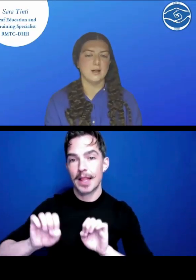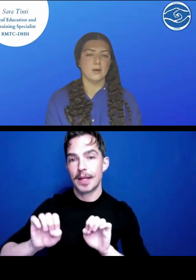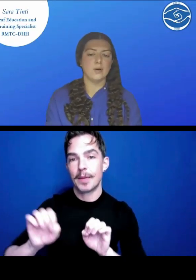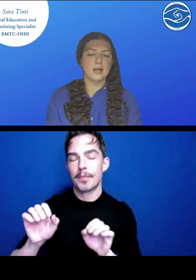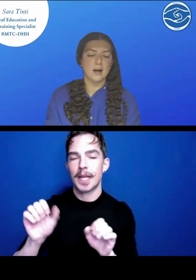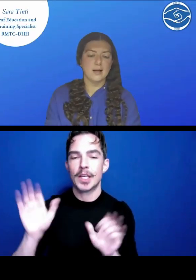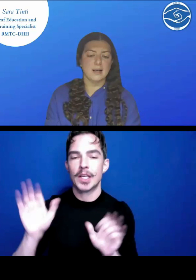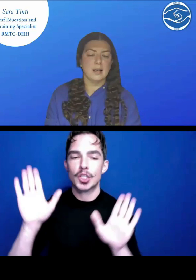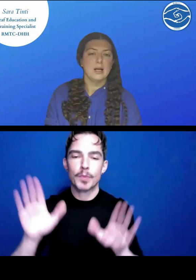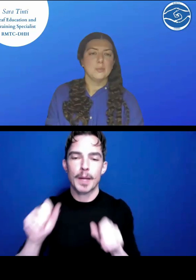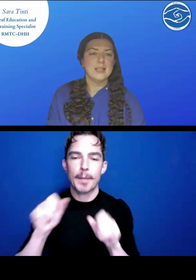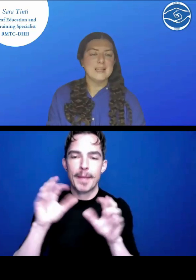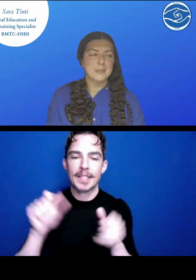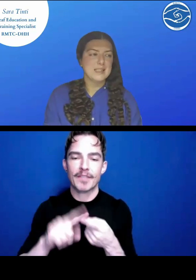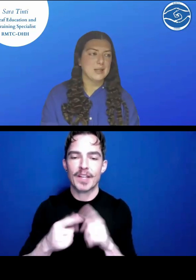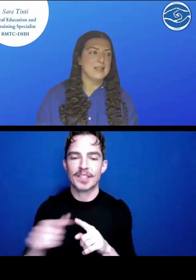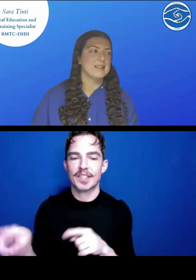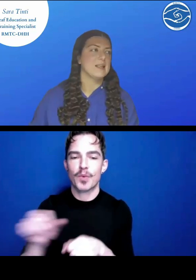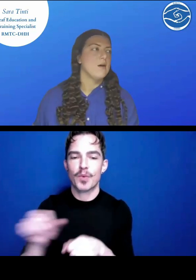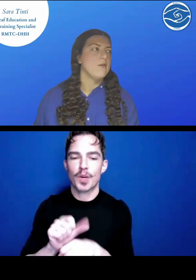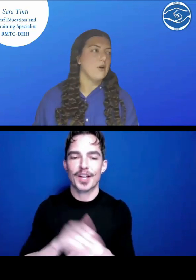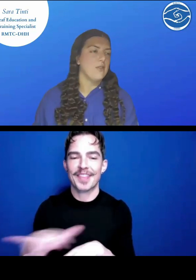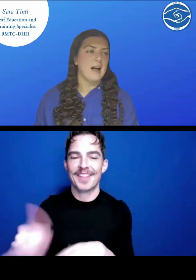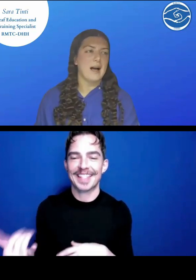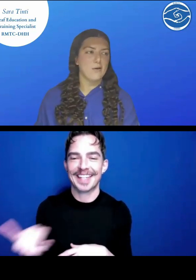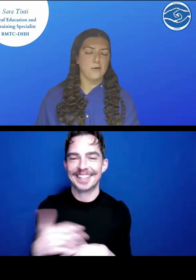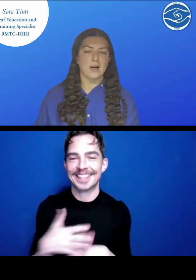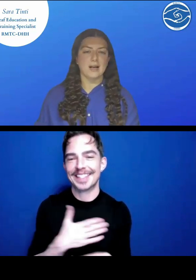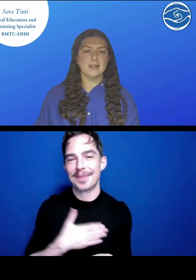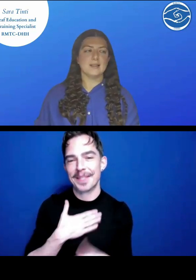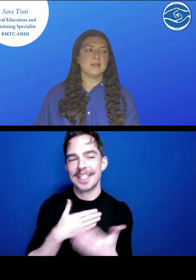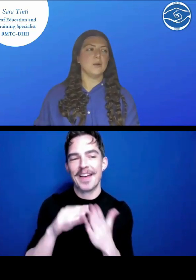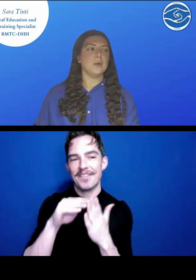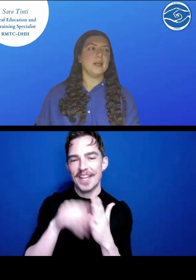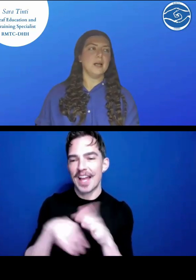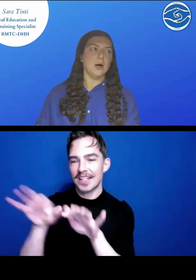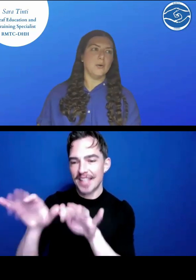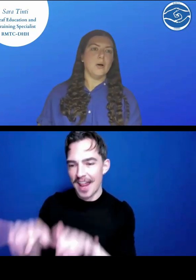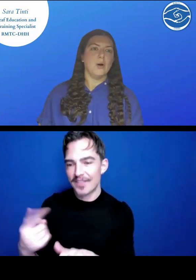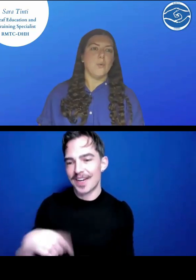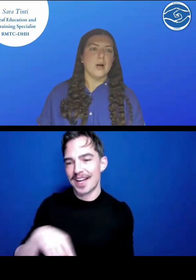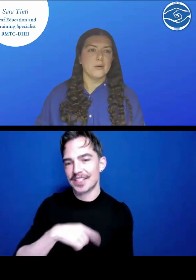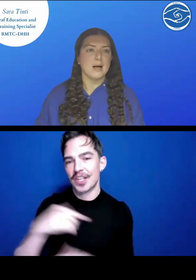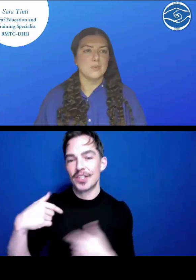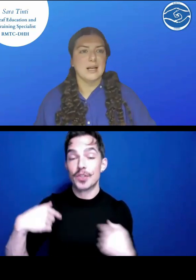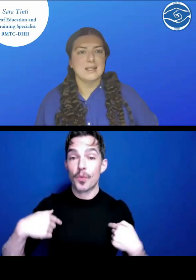are working on it. Please, please, please fill that out for us so we know what you guys would